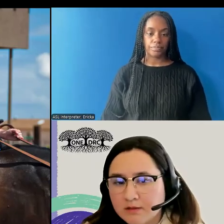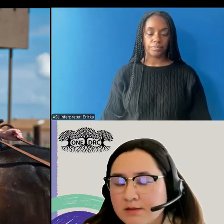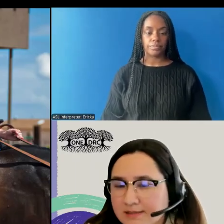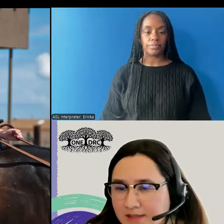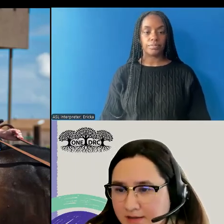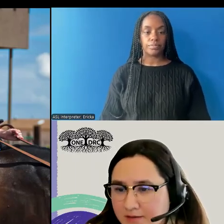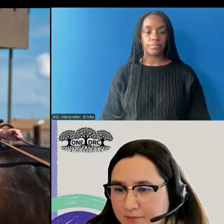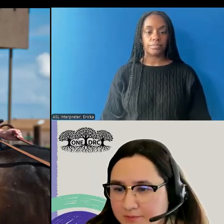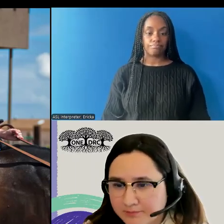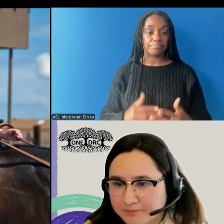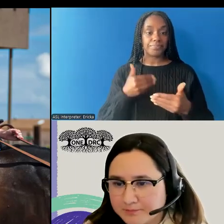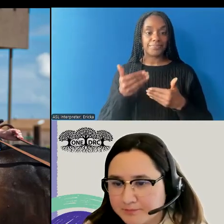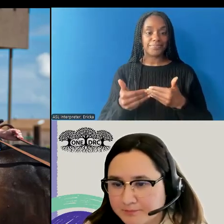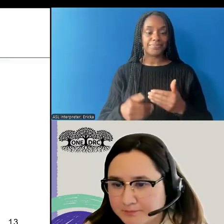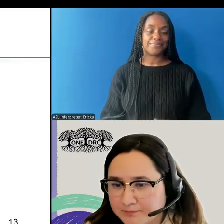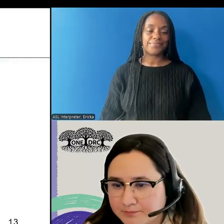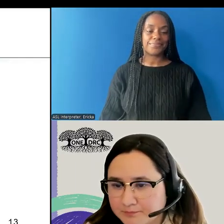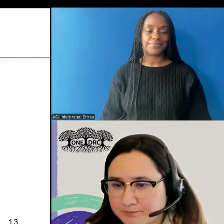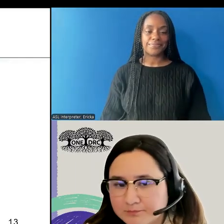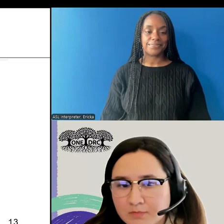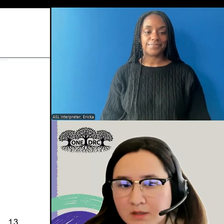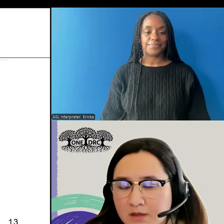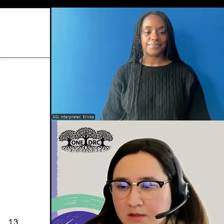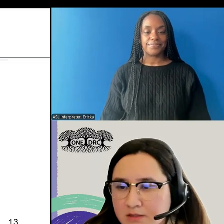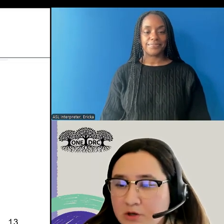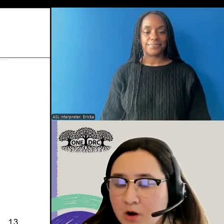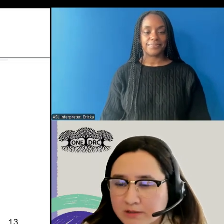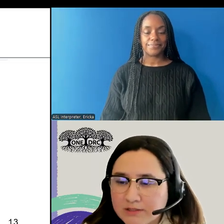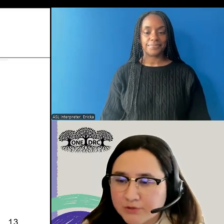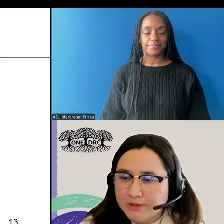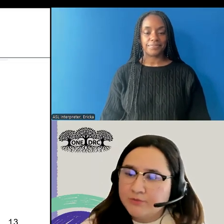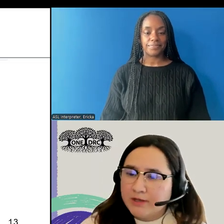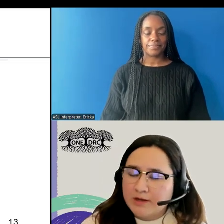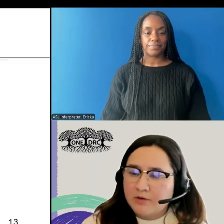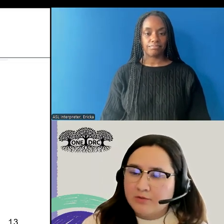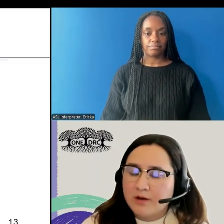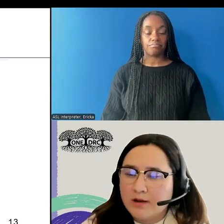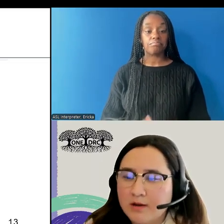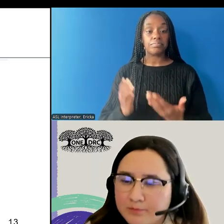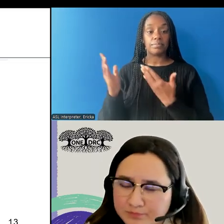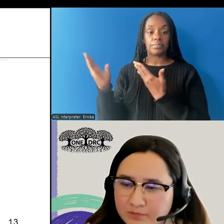Next slide. So on screen right now,